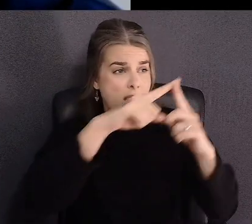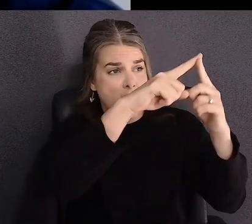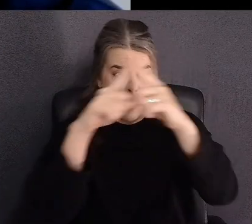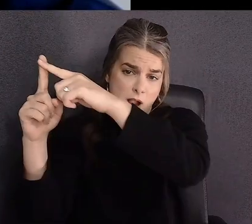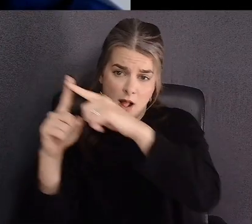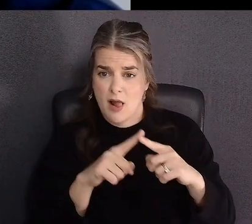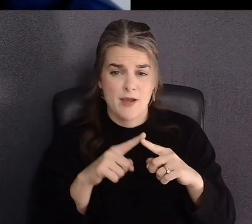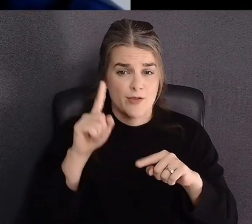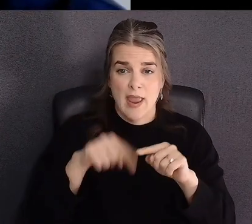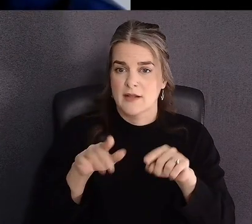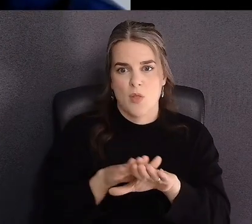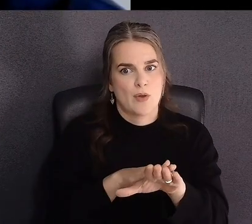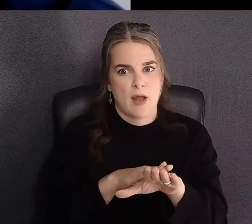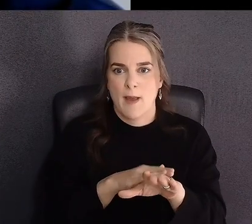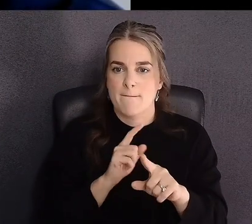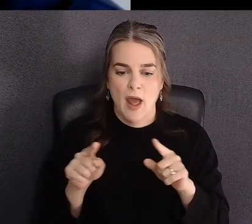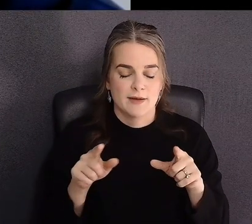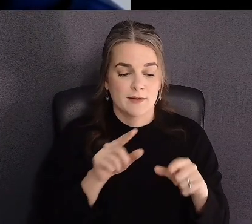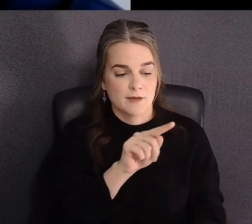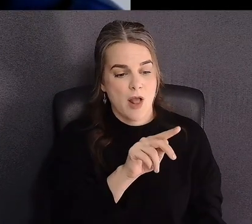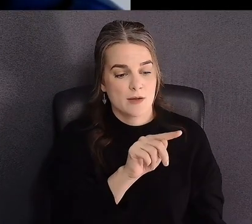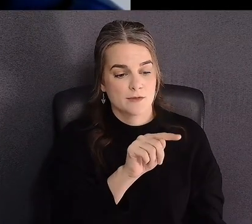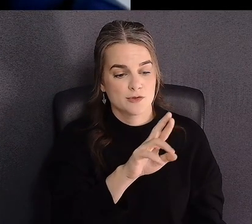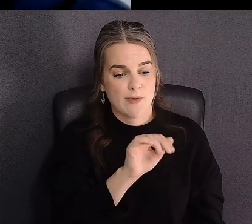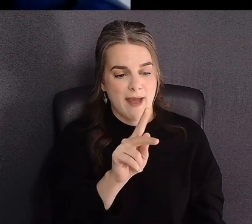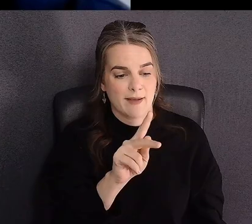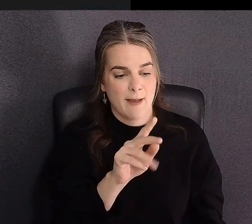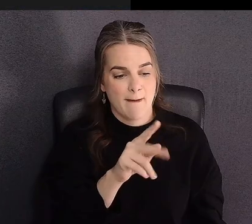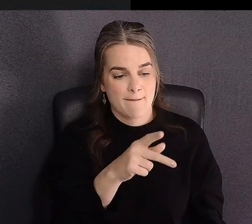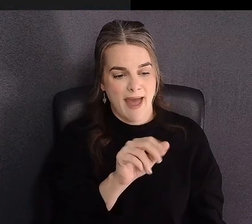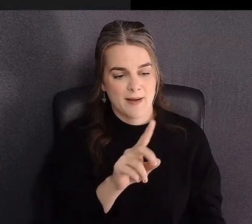But I feel like the trackpad is a little bit easier. OK.